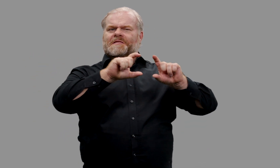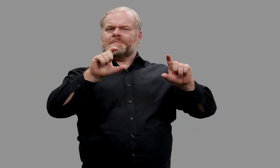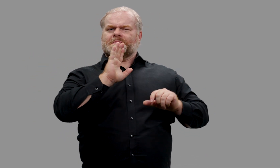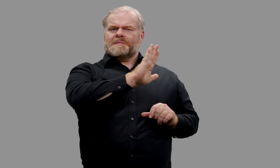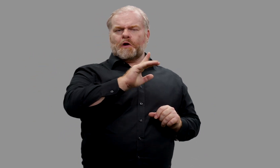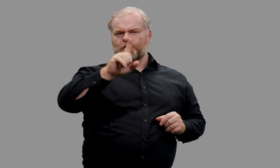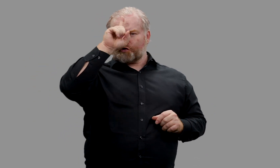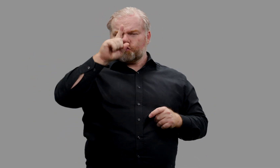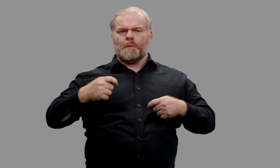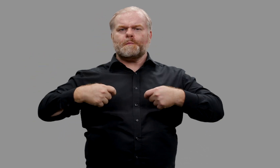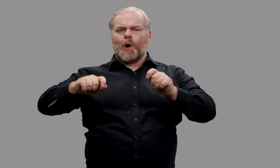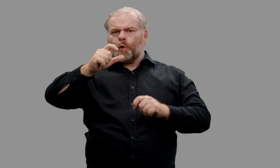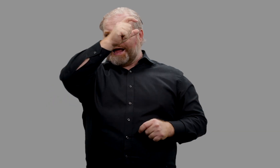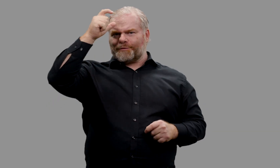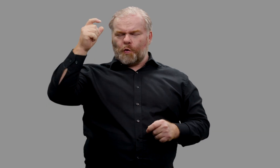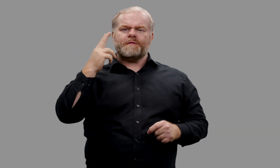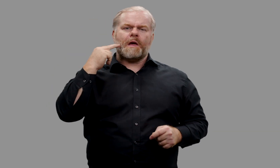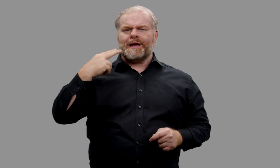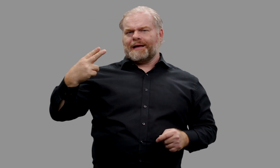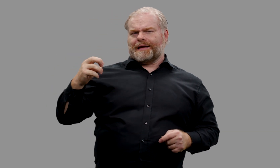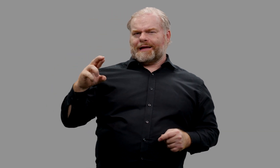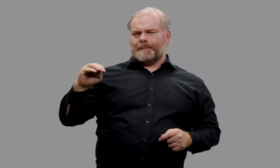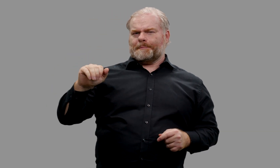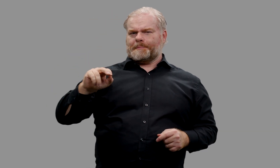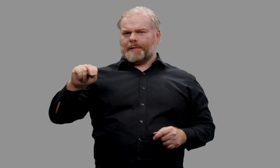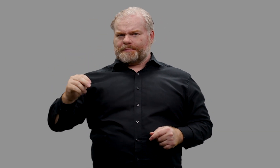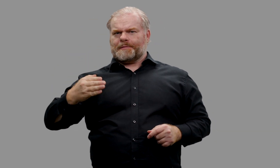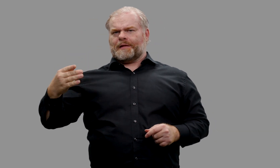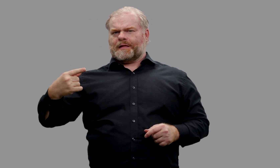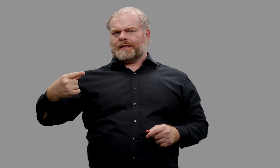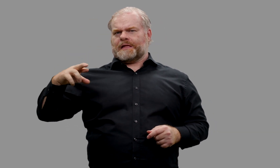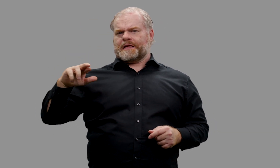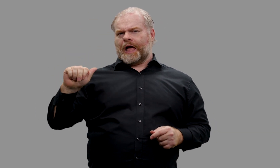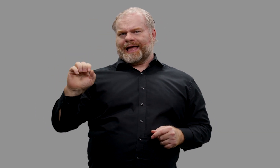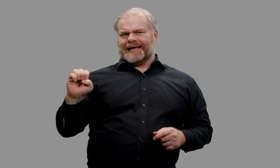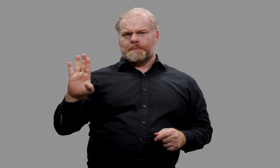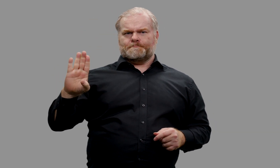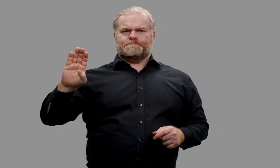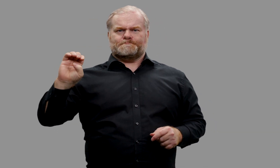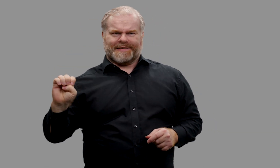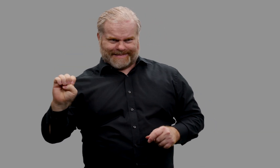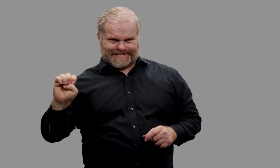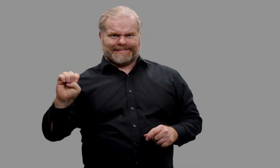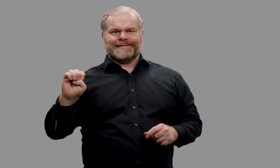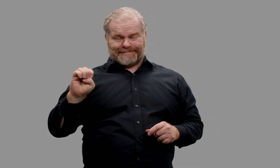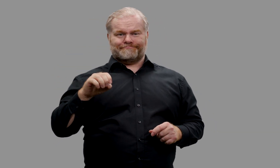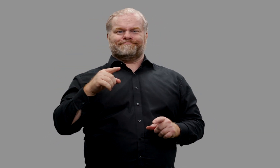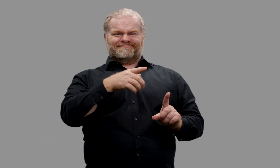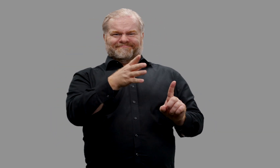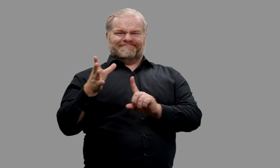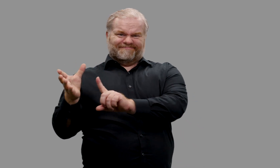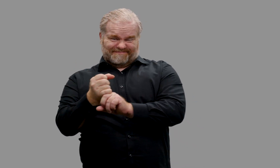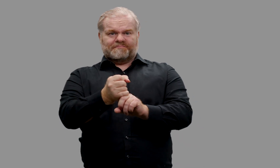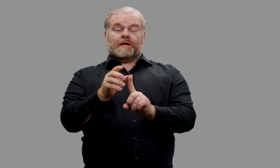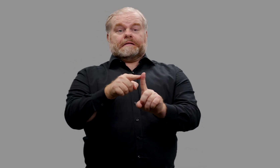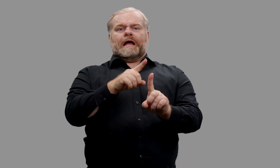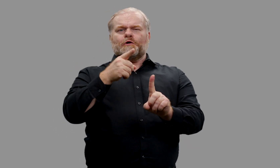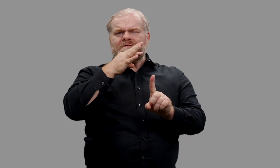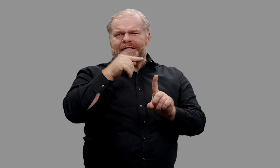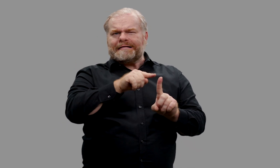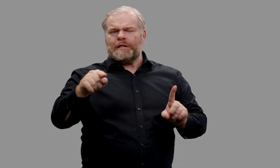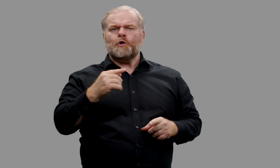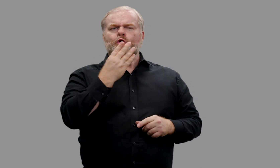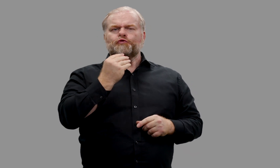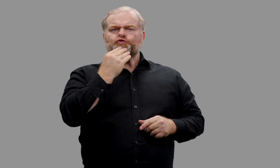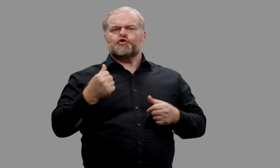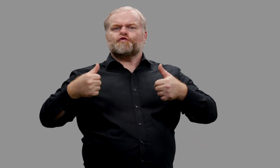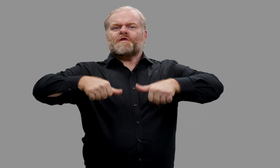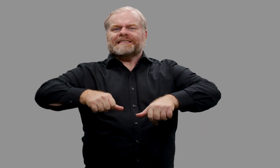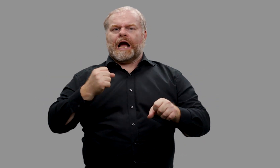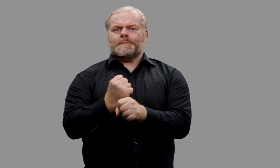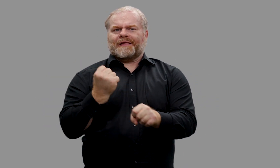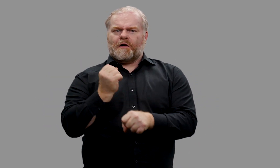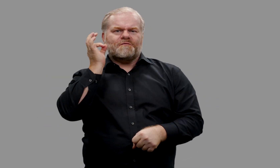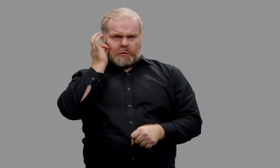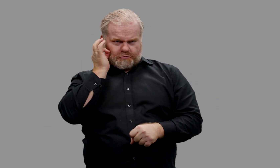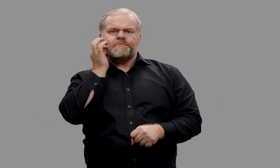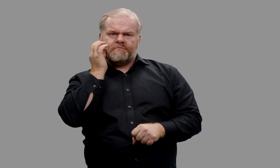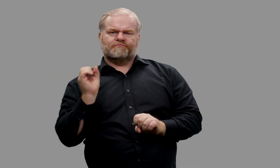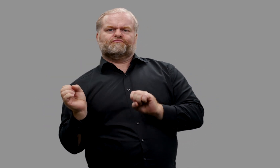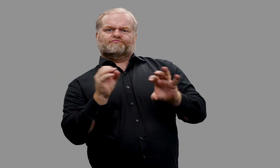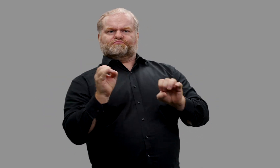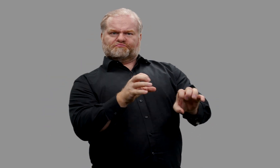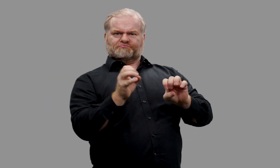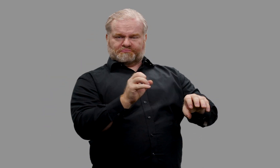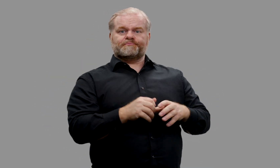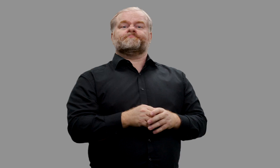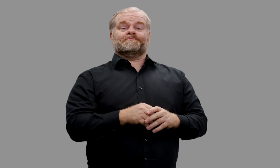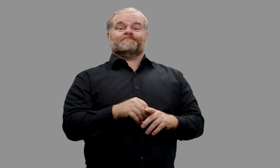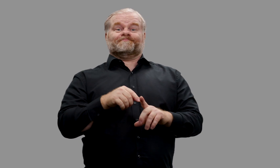to the company of German civil engineer Hermann Gräbe